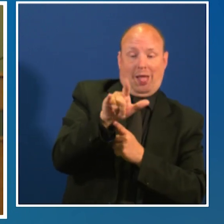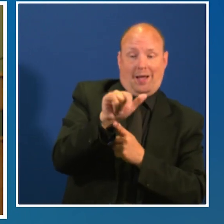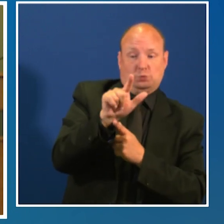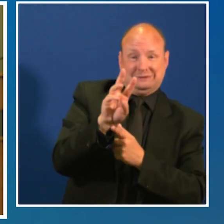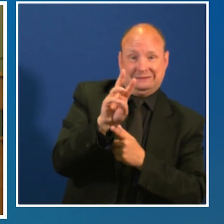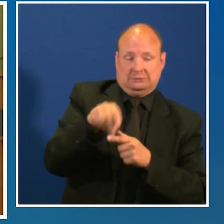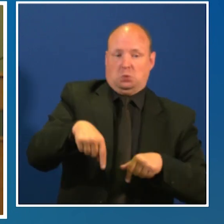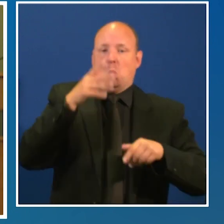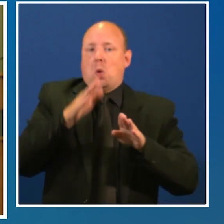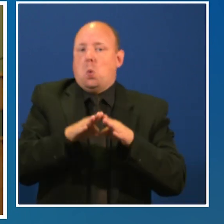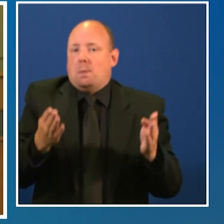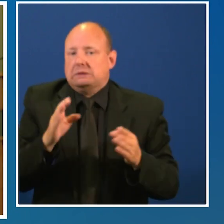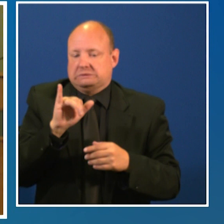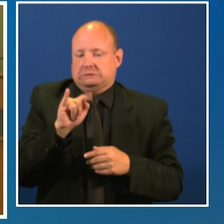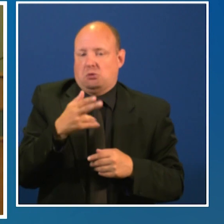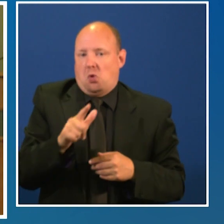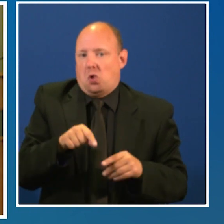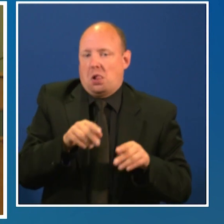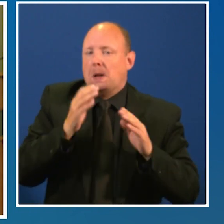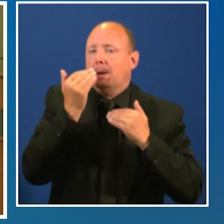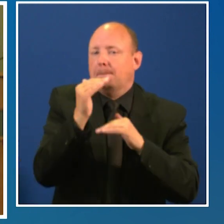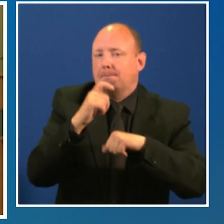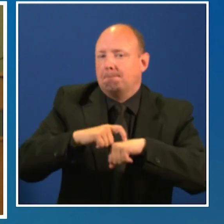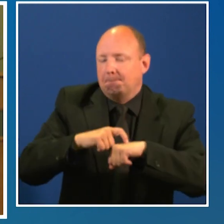and safety of our community will continue including physical